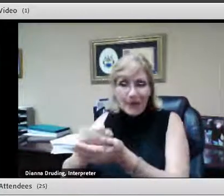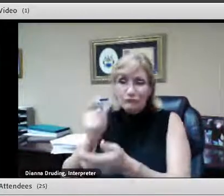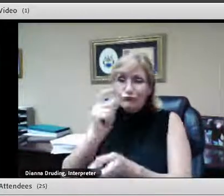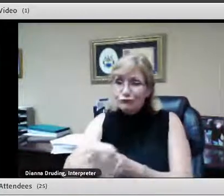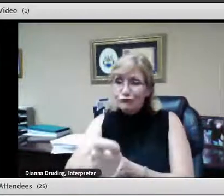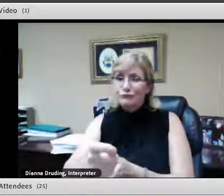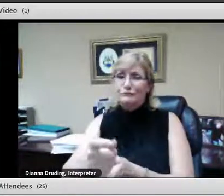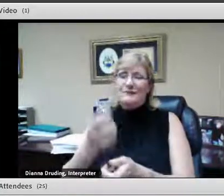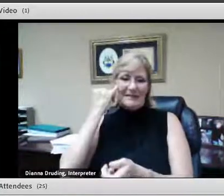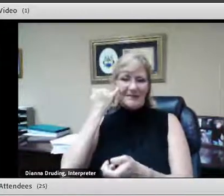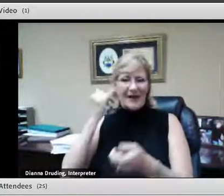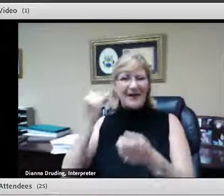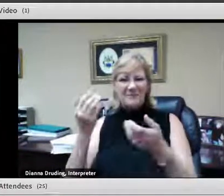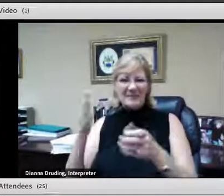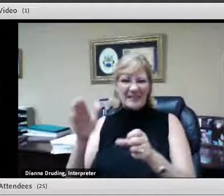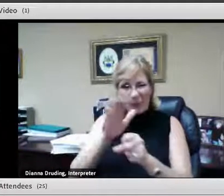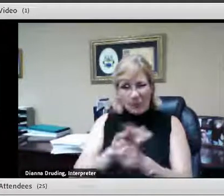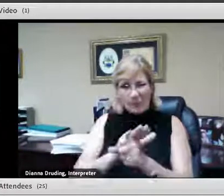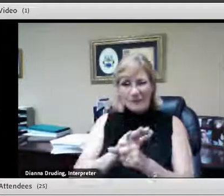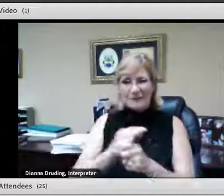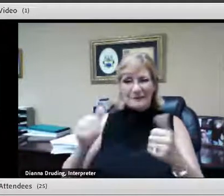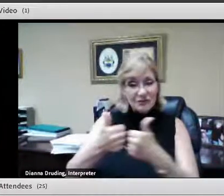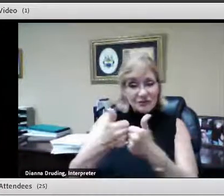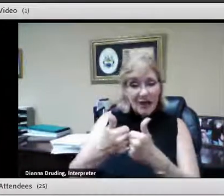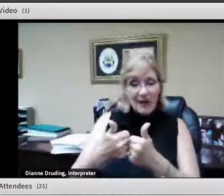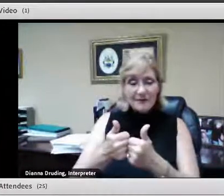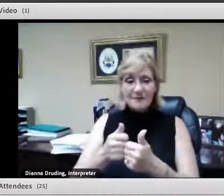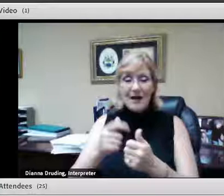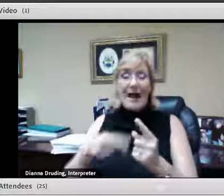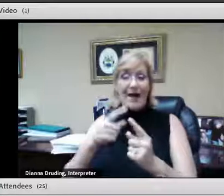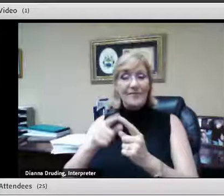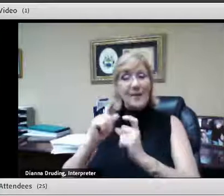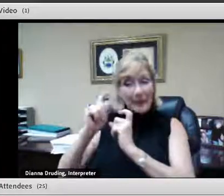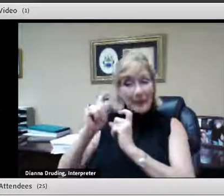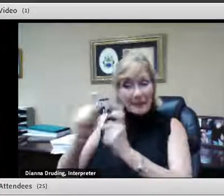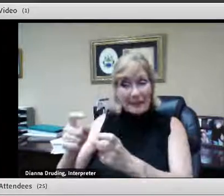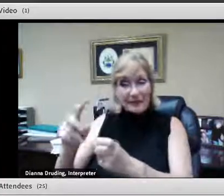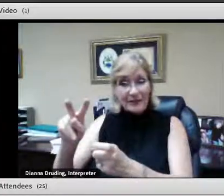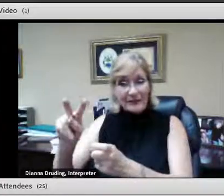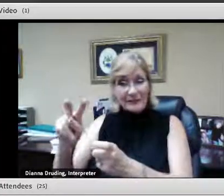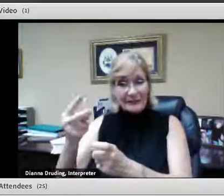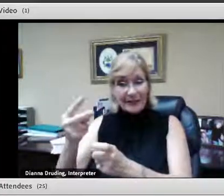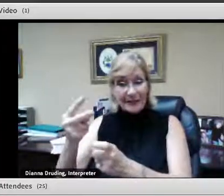if it somewhat resembles whatever we told them to build, and then we give a second STEAM cent